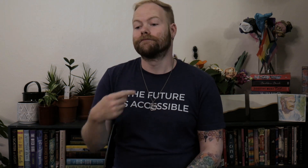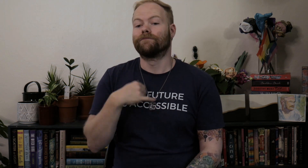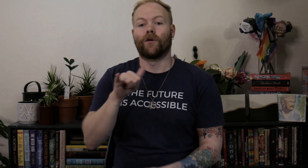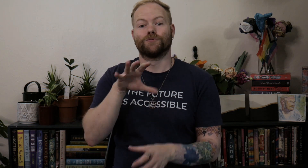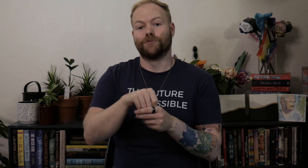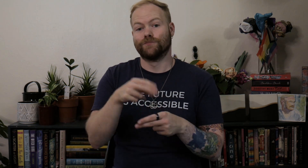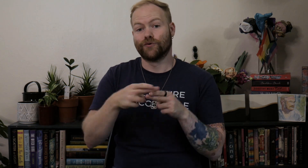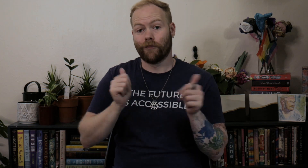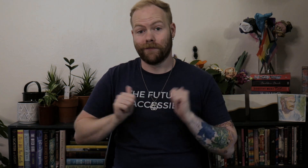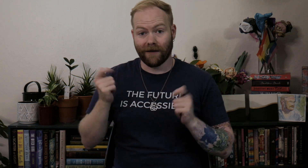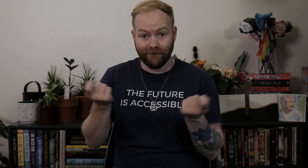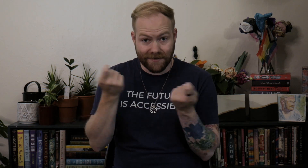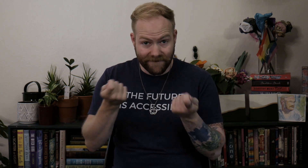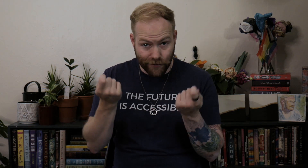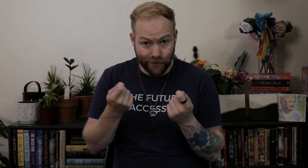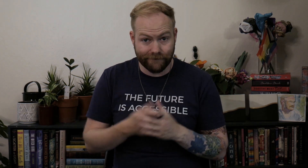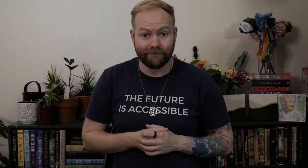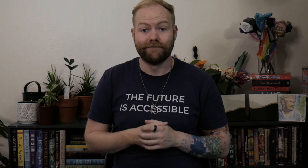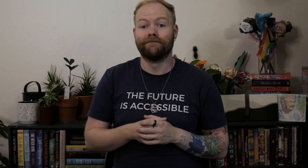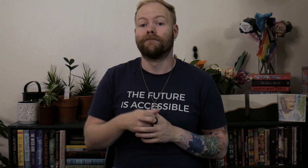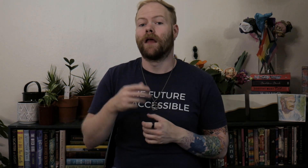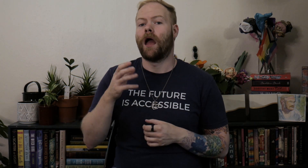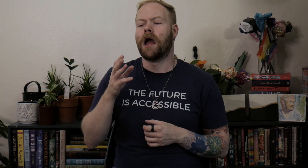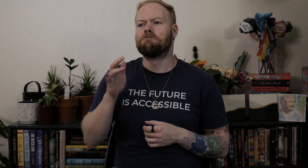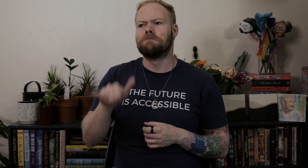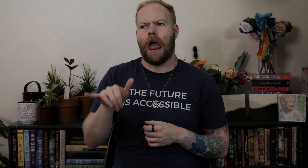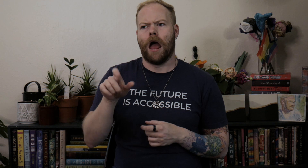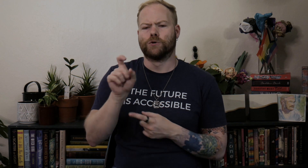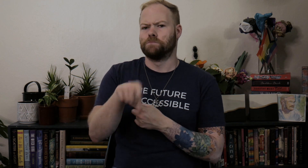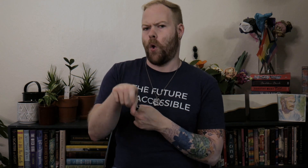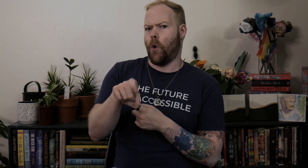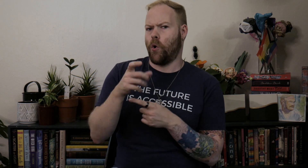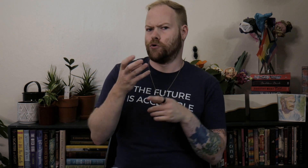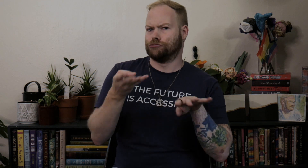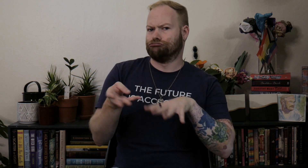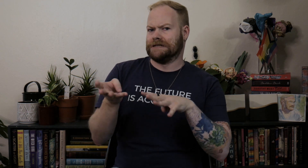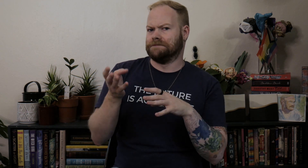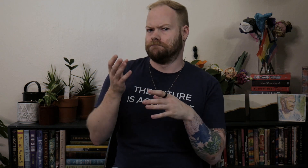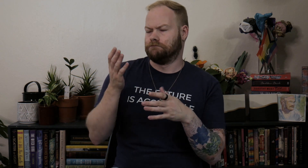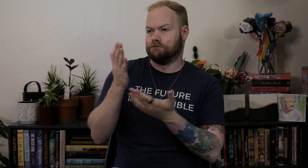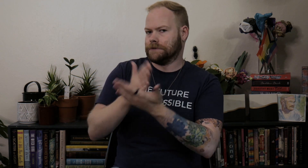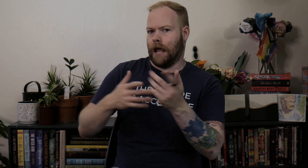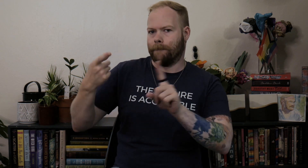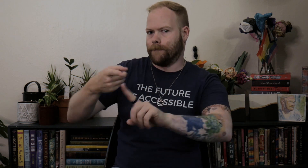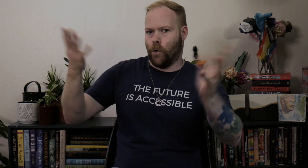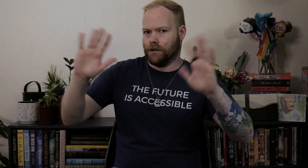I was involved in a Short Play Festival, and it’s supposed to be streaming at some point.